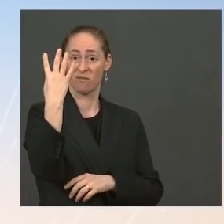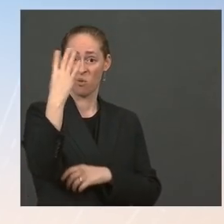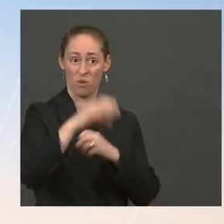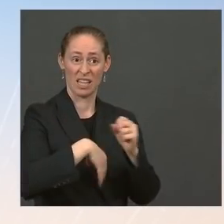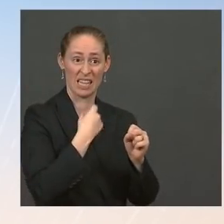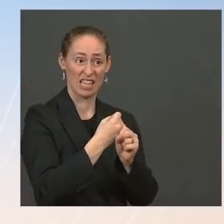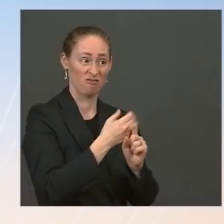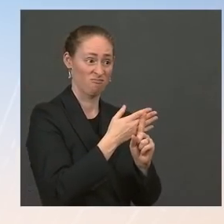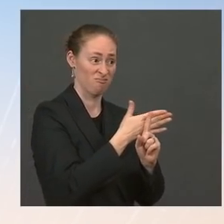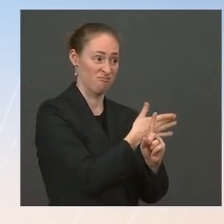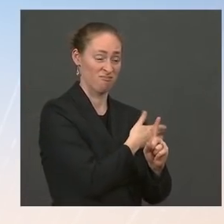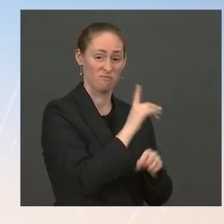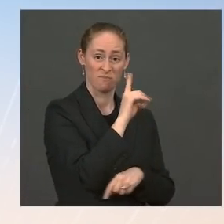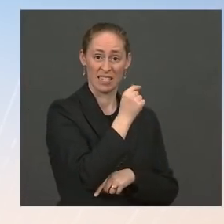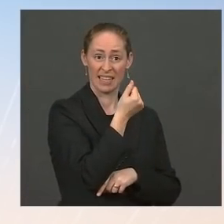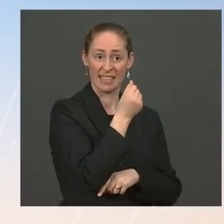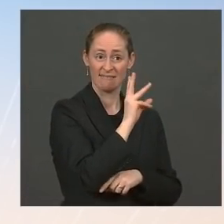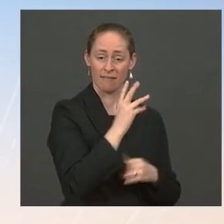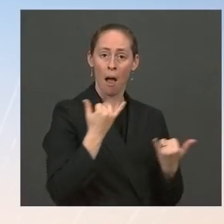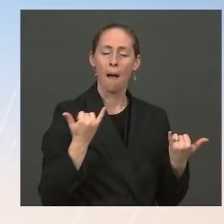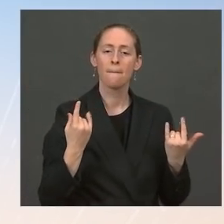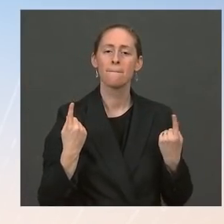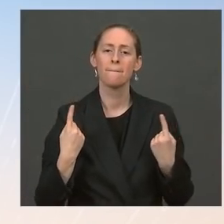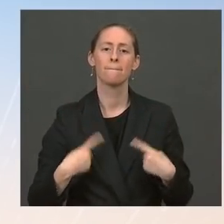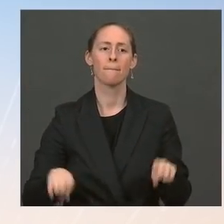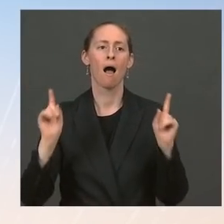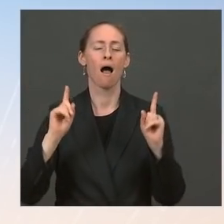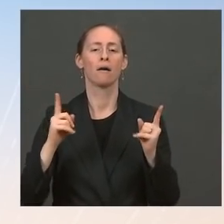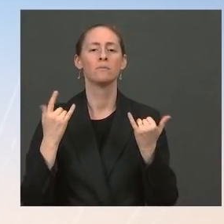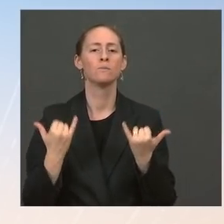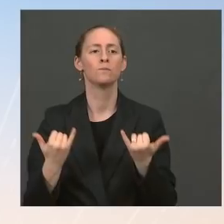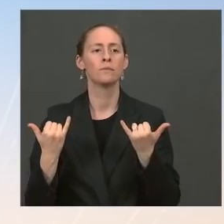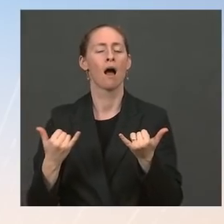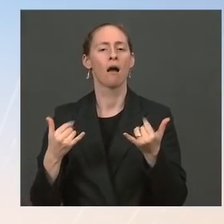And it's an opportunity to build on discussions that these leaders were also a part of --